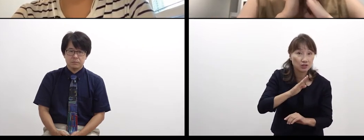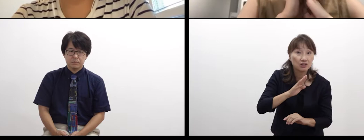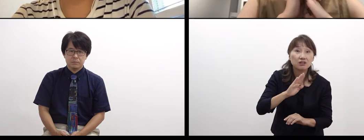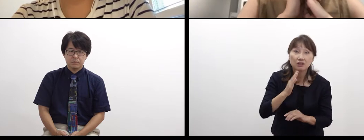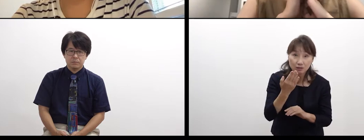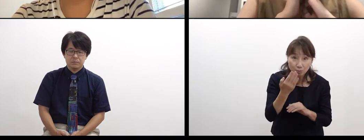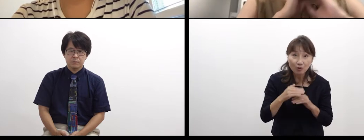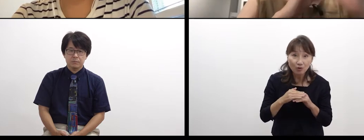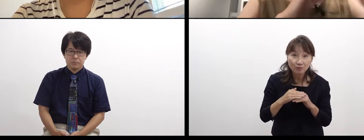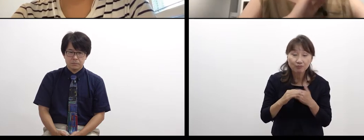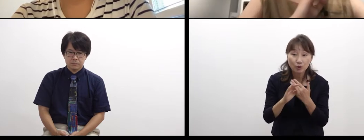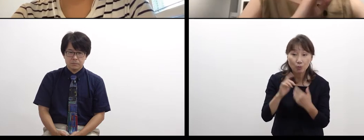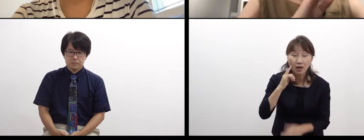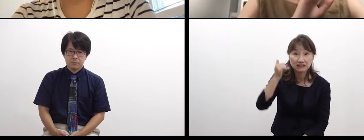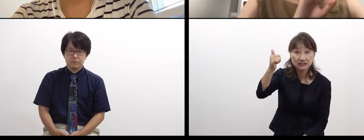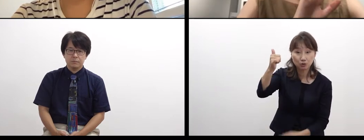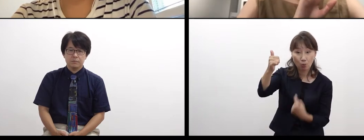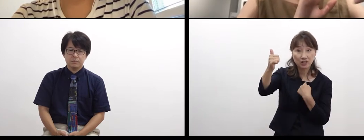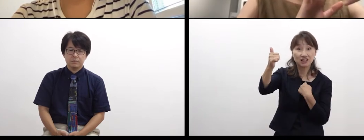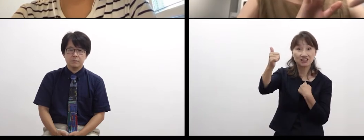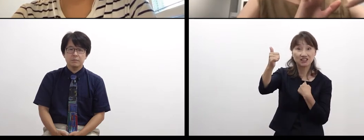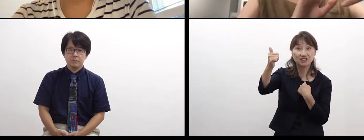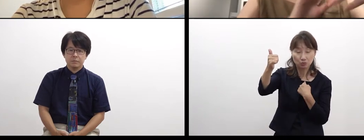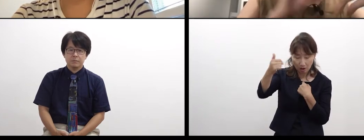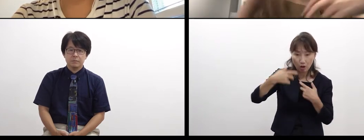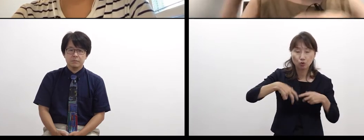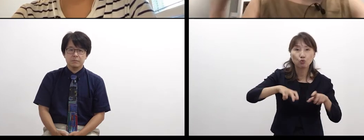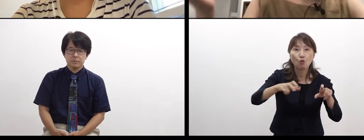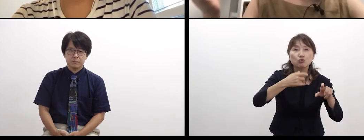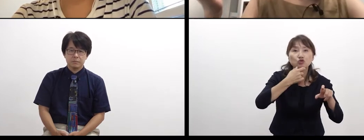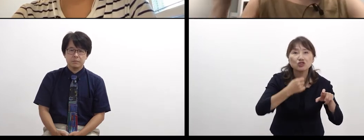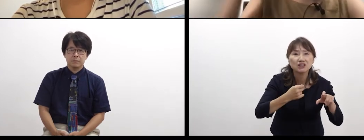there are differences in other points among us